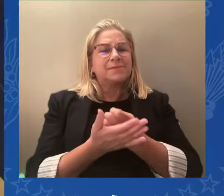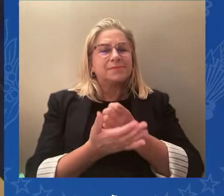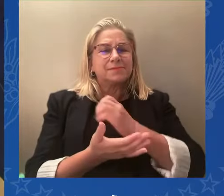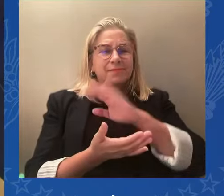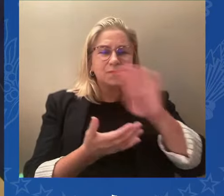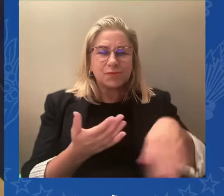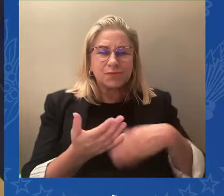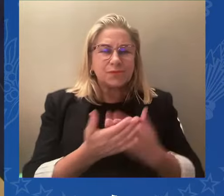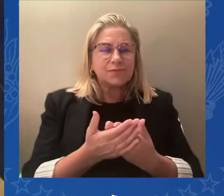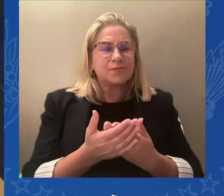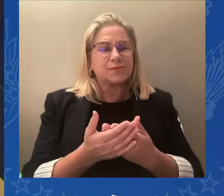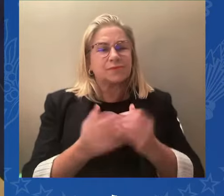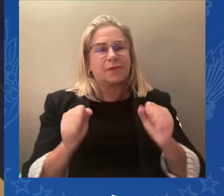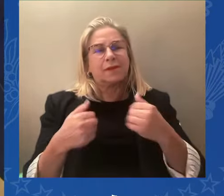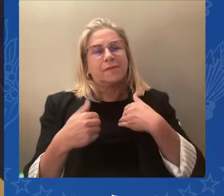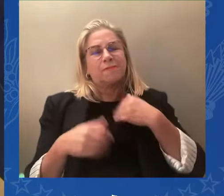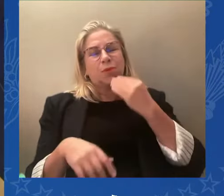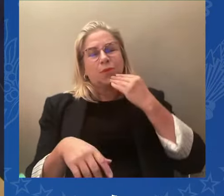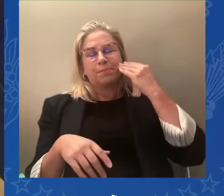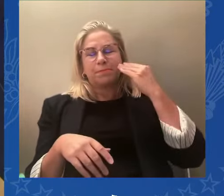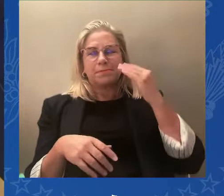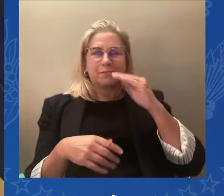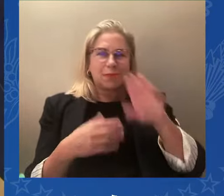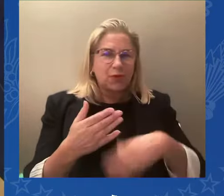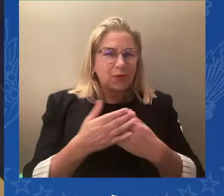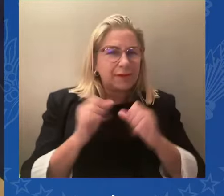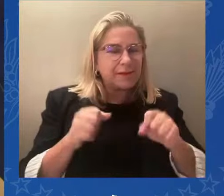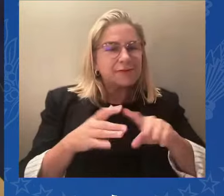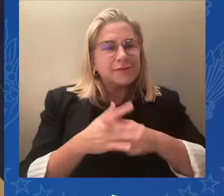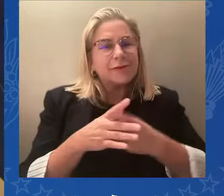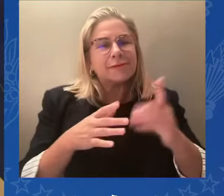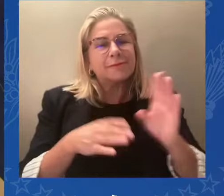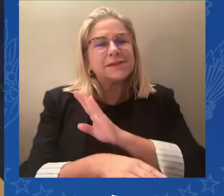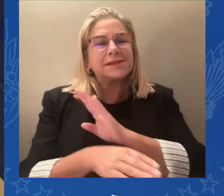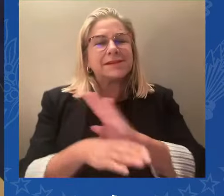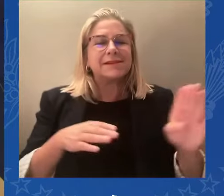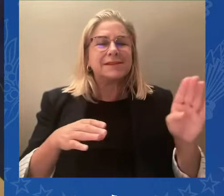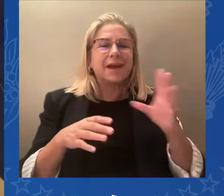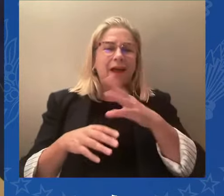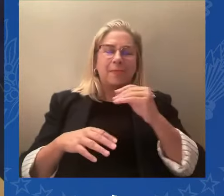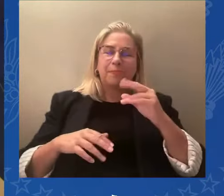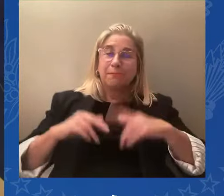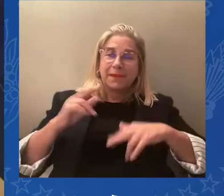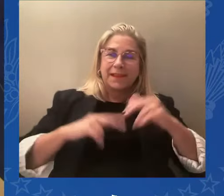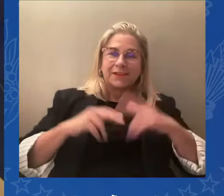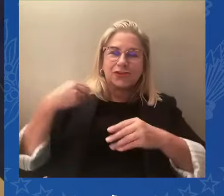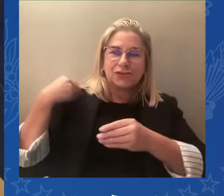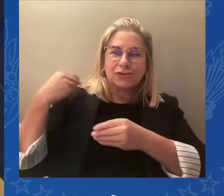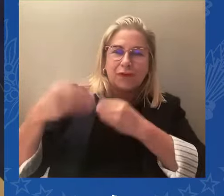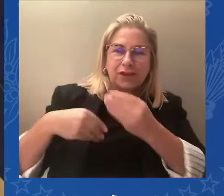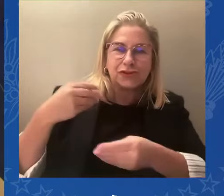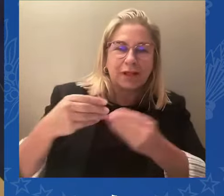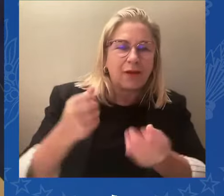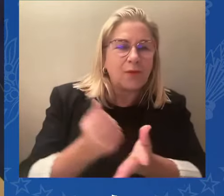including my plan to help create 25 million new small businesses in the next four years.